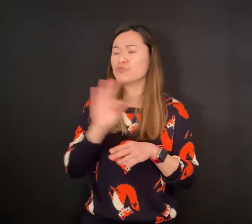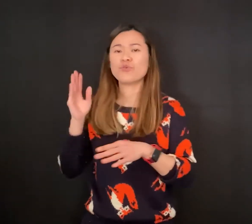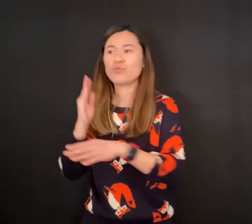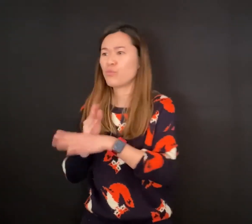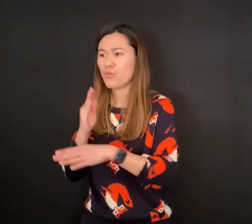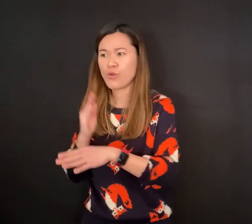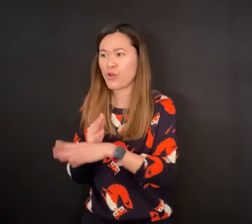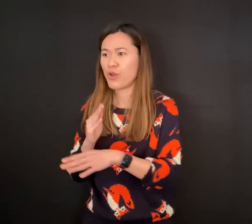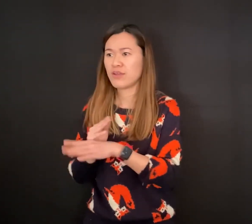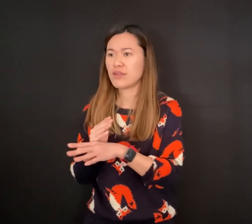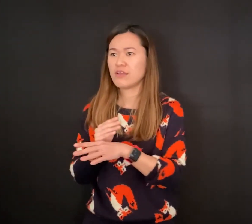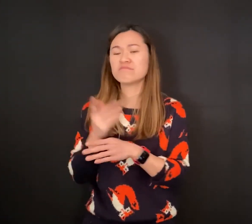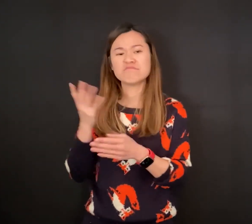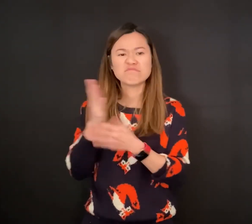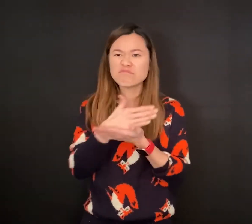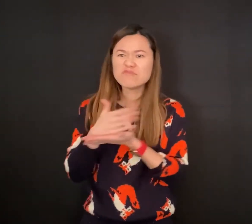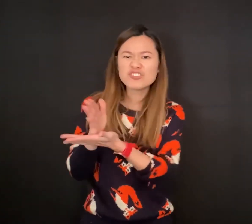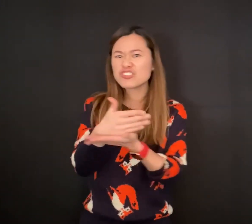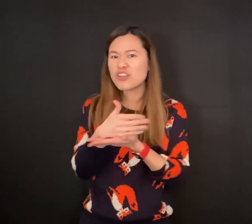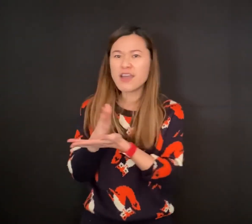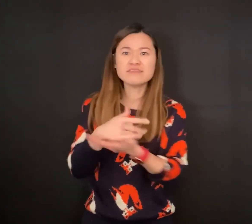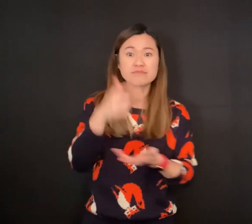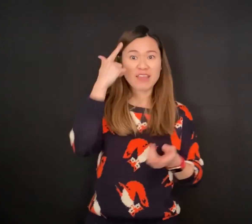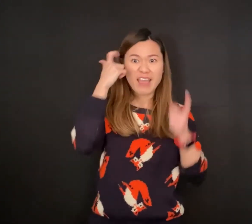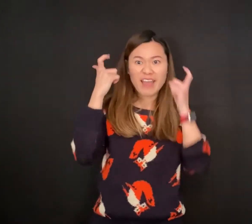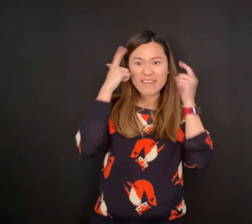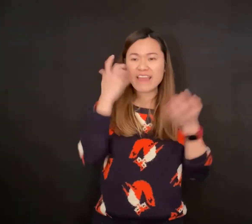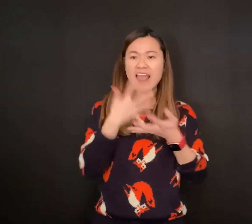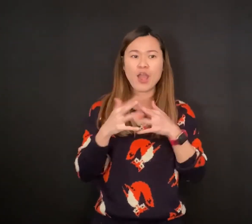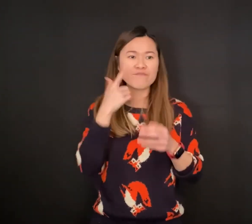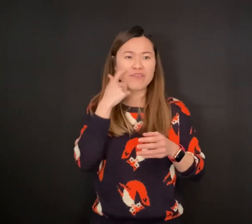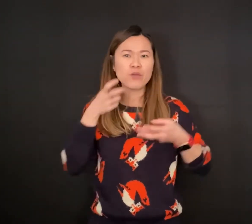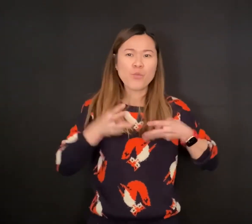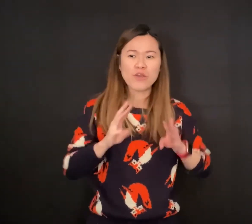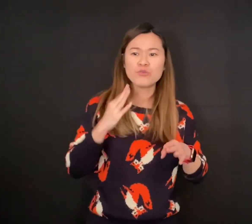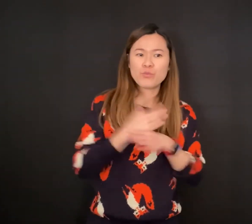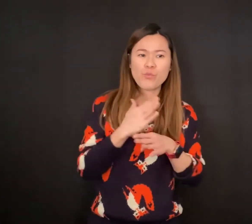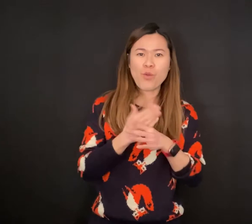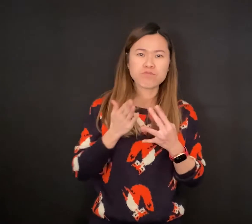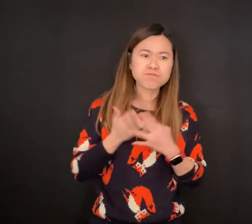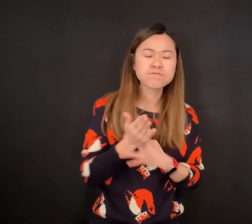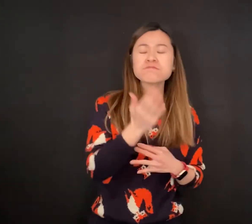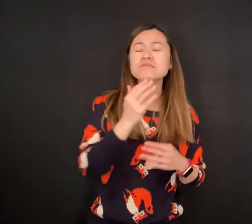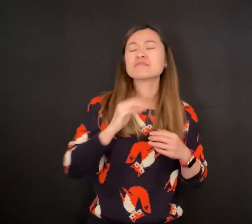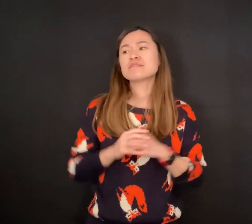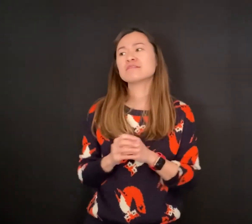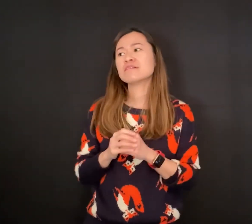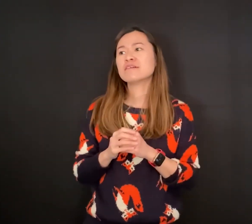and what doesn't work for them, then we share those ideas to have different ways to get through this.